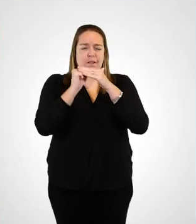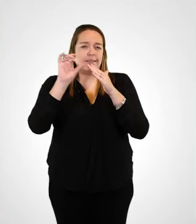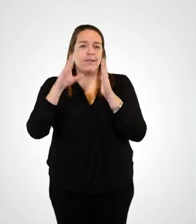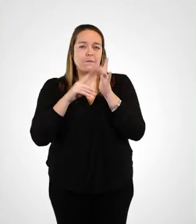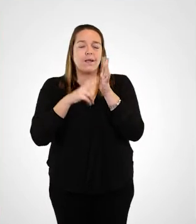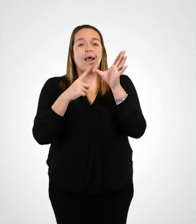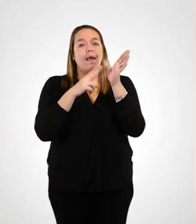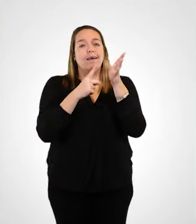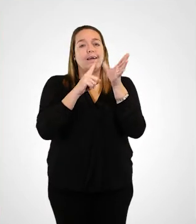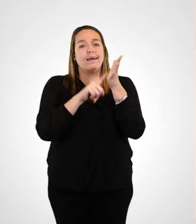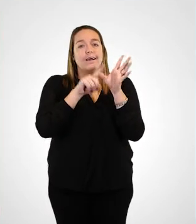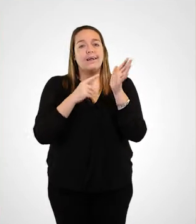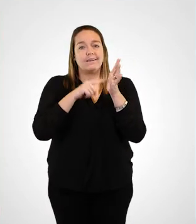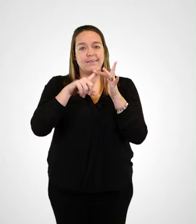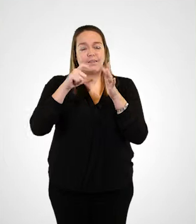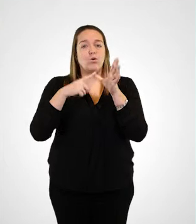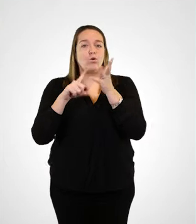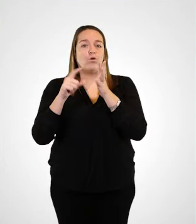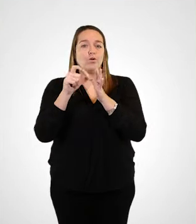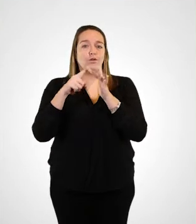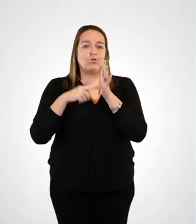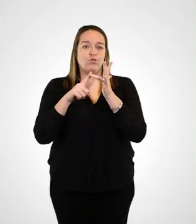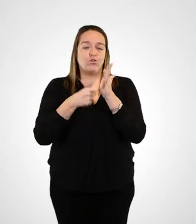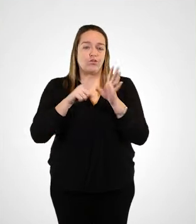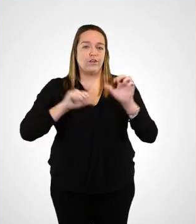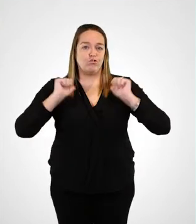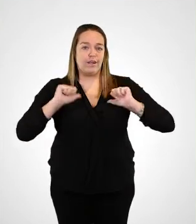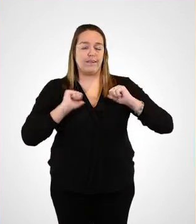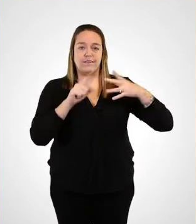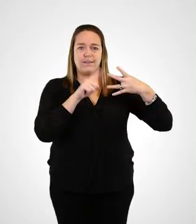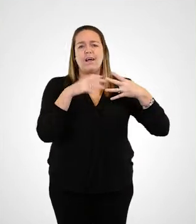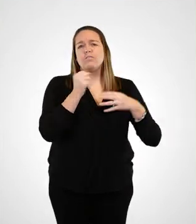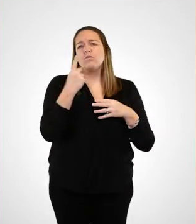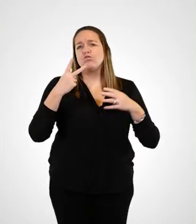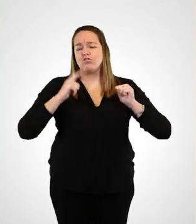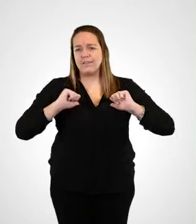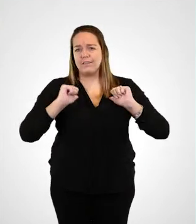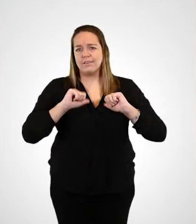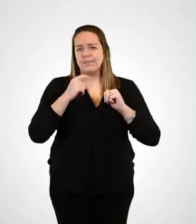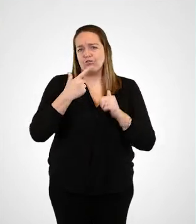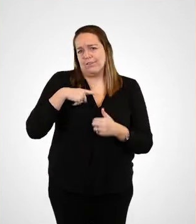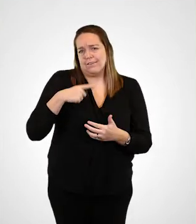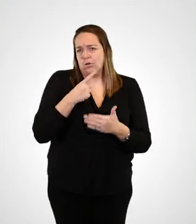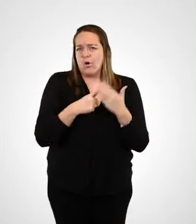no more than 10 minutes doing analytic auditory training for a couple of reasons.